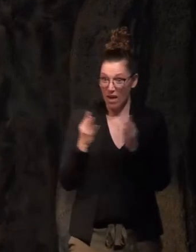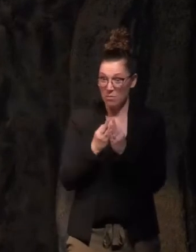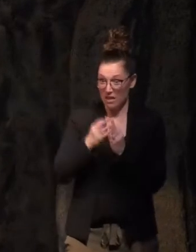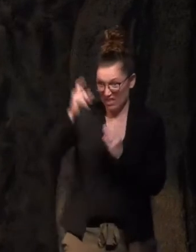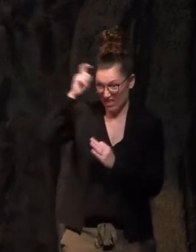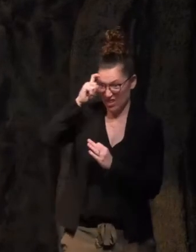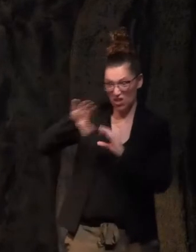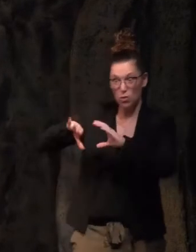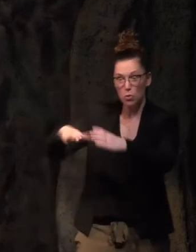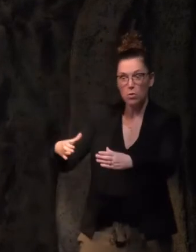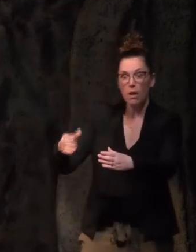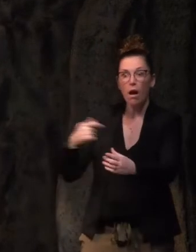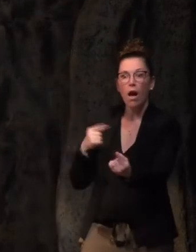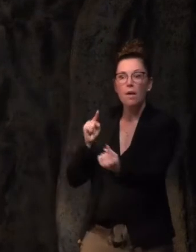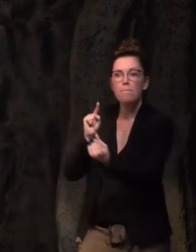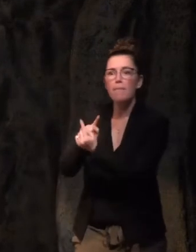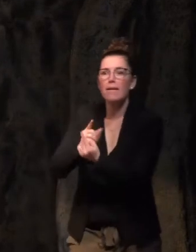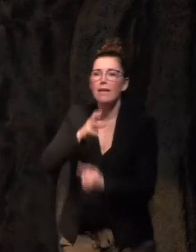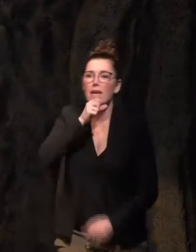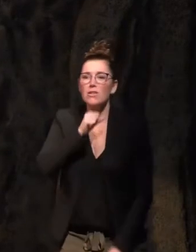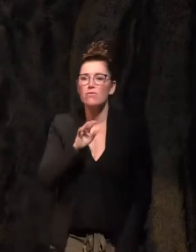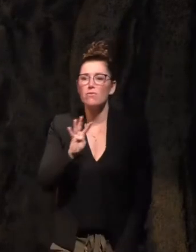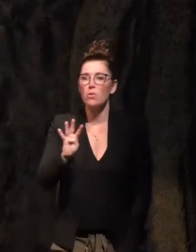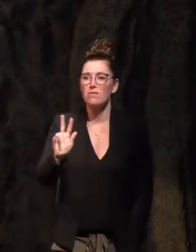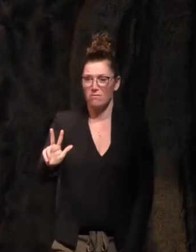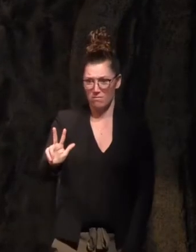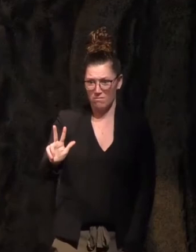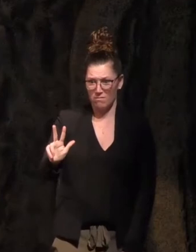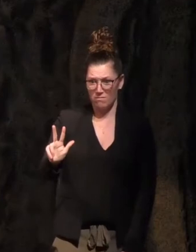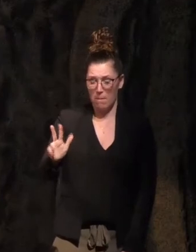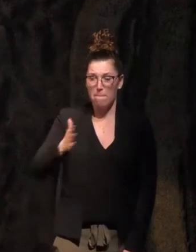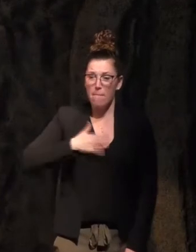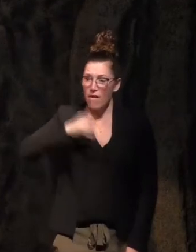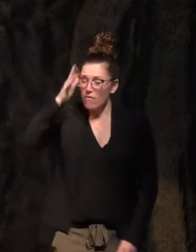at the age of 43 when I traveled to my father's home for the very first time.